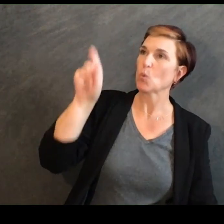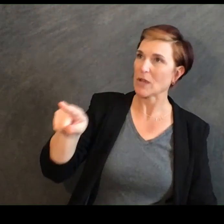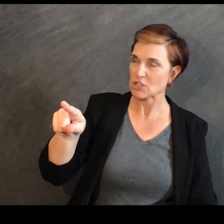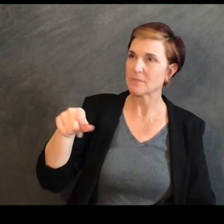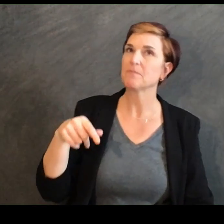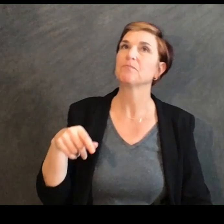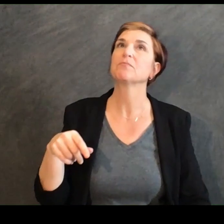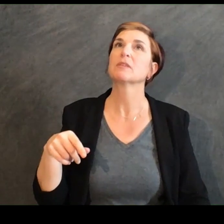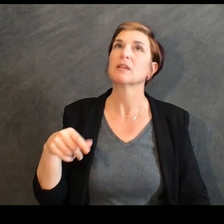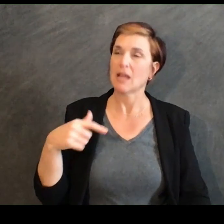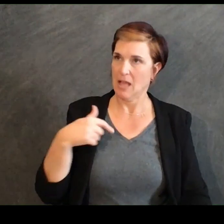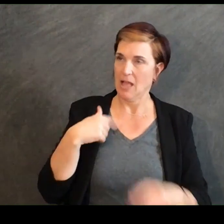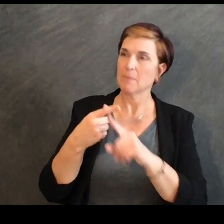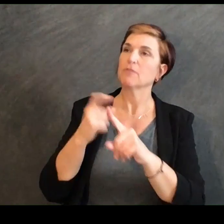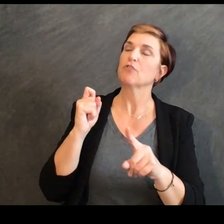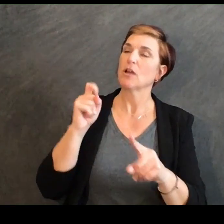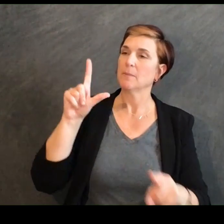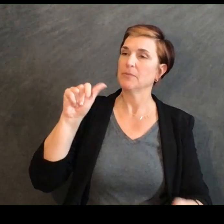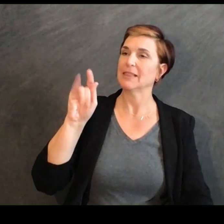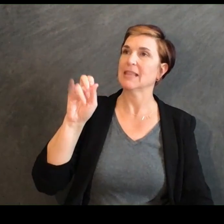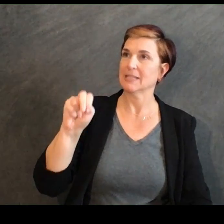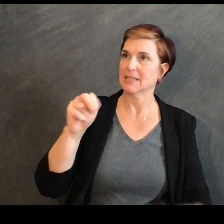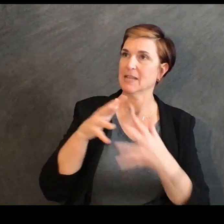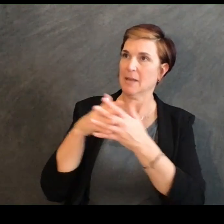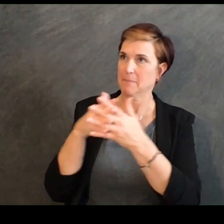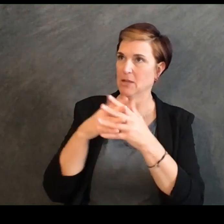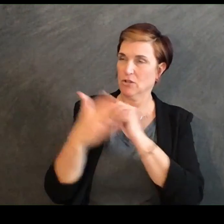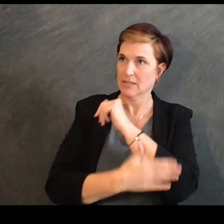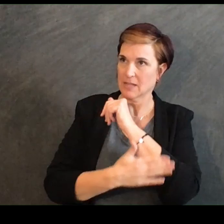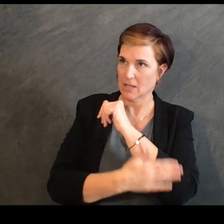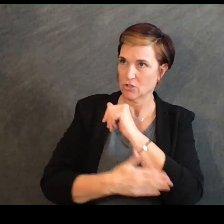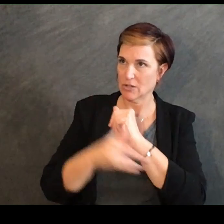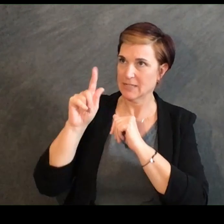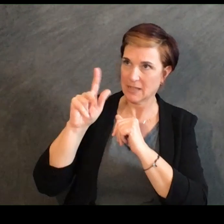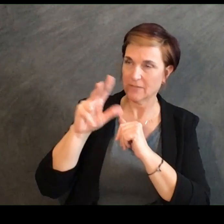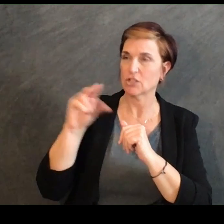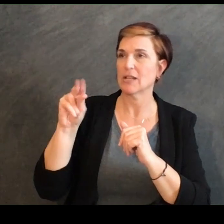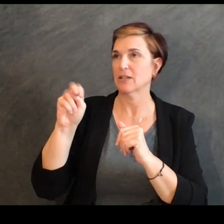country and also first pain Laura Thoren antenna dress I would like to ask you